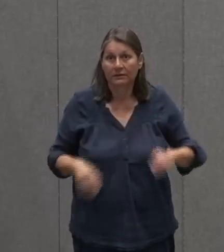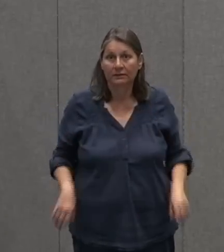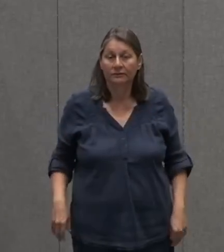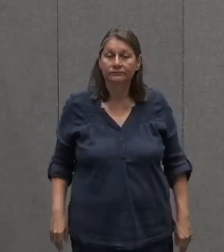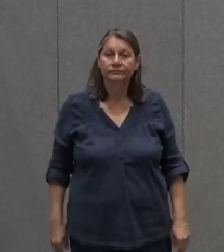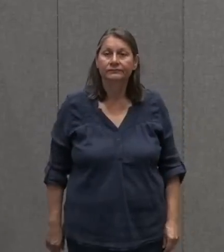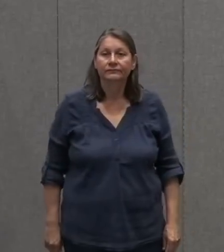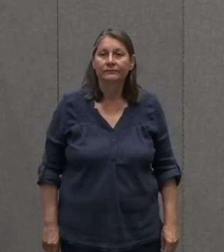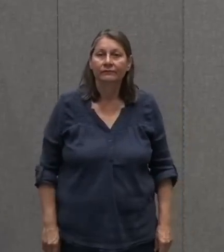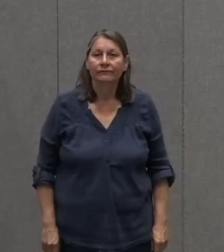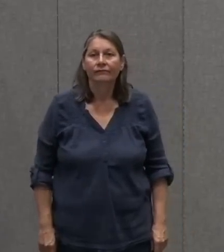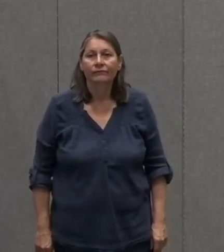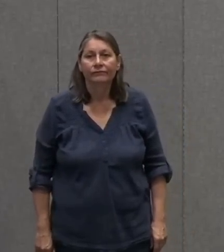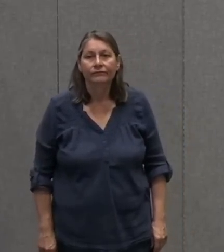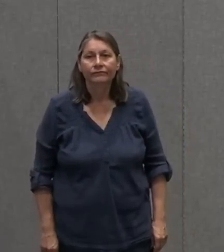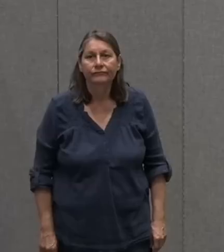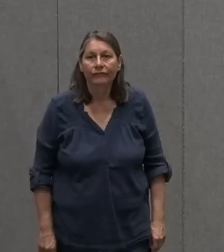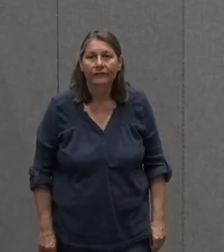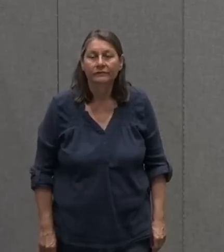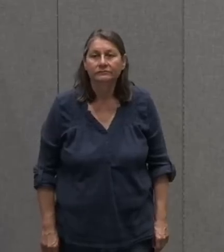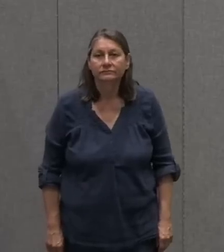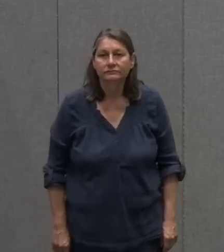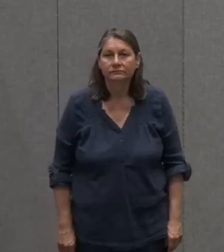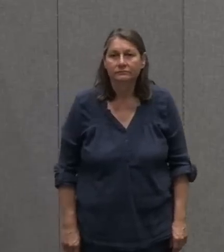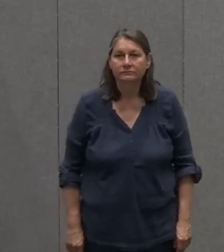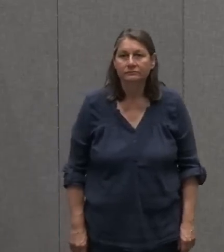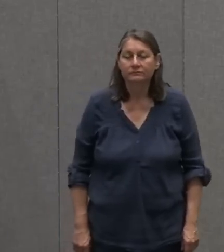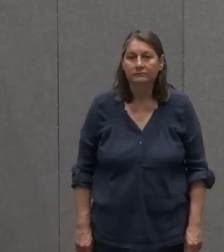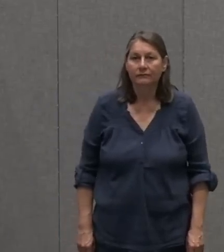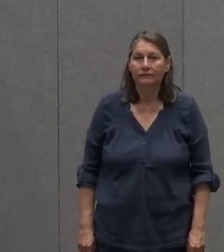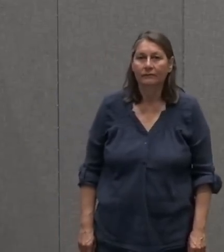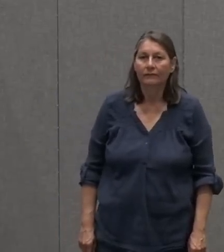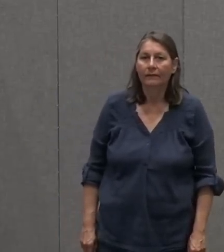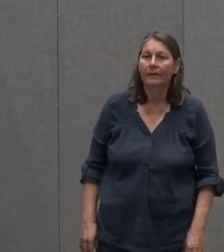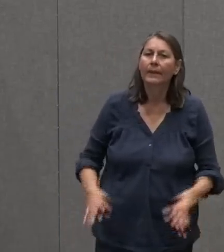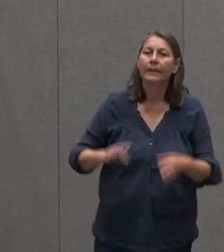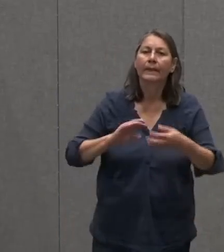So, we first have the quantities.